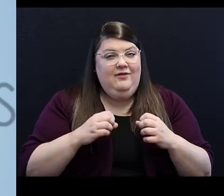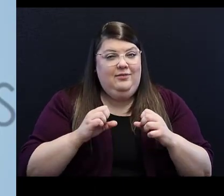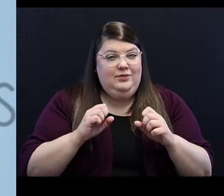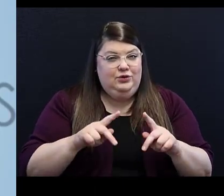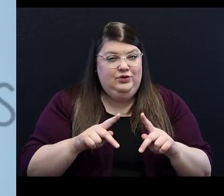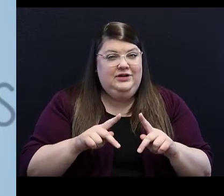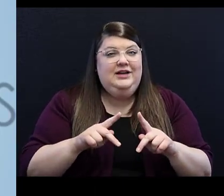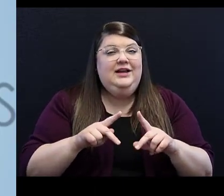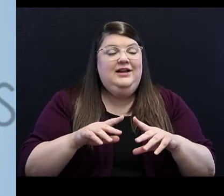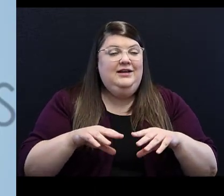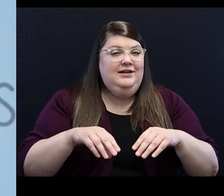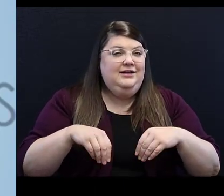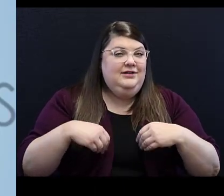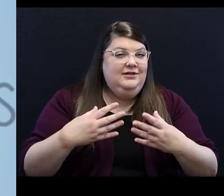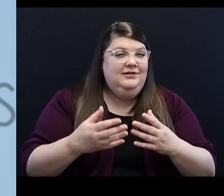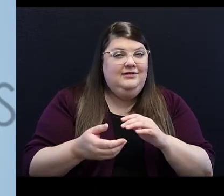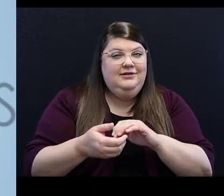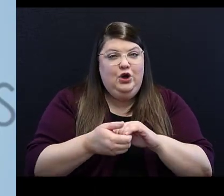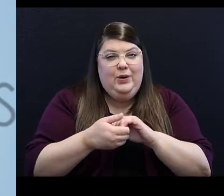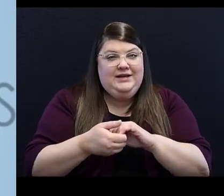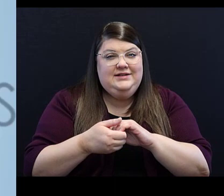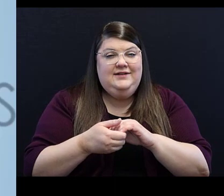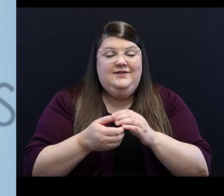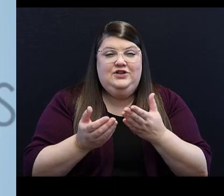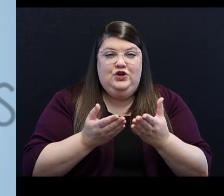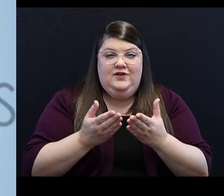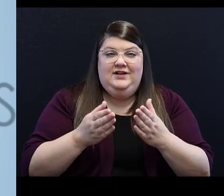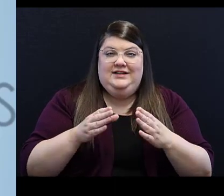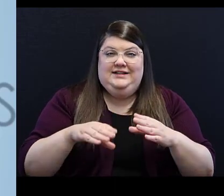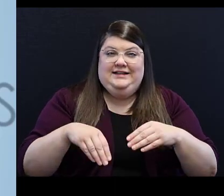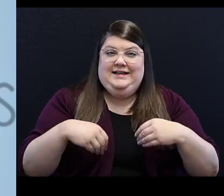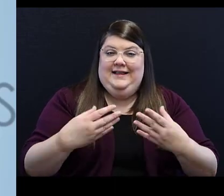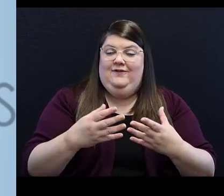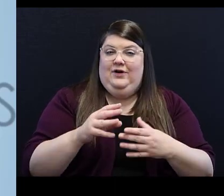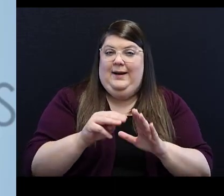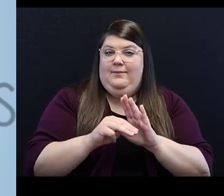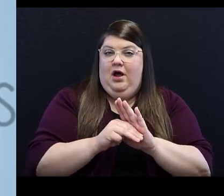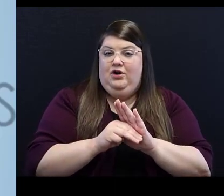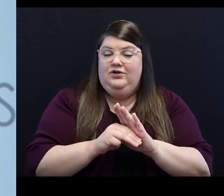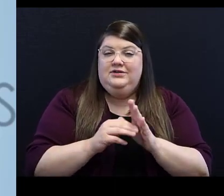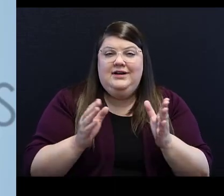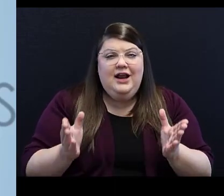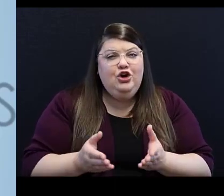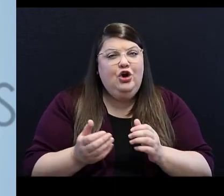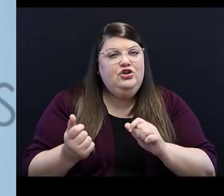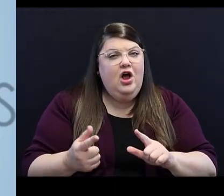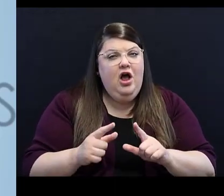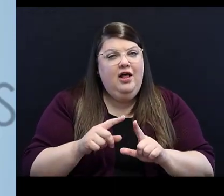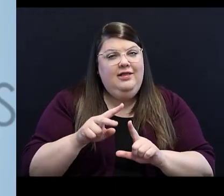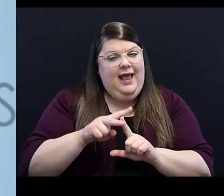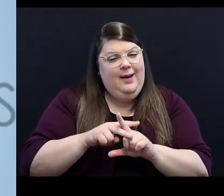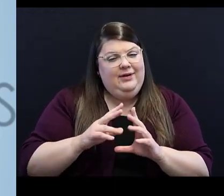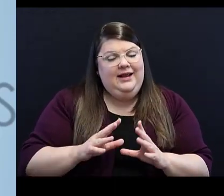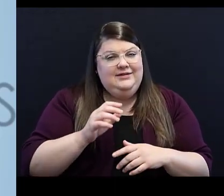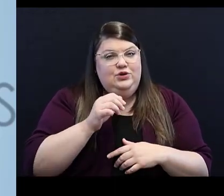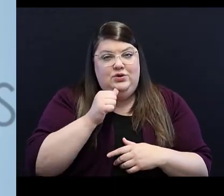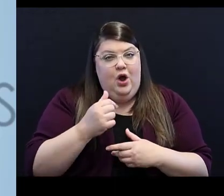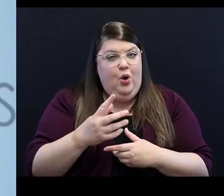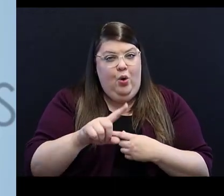service delivery models and I encourage all applicants to not only include the required